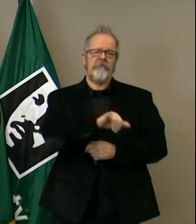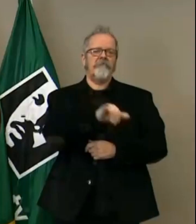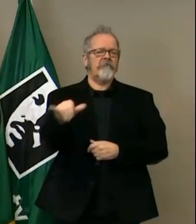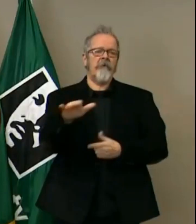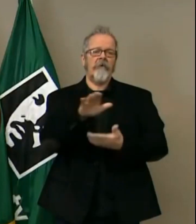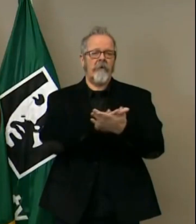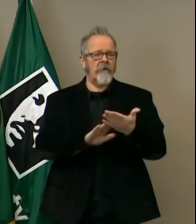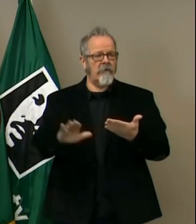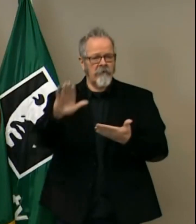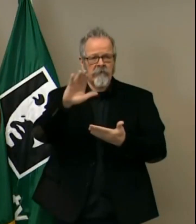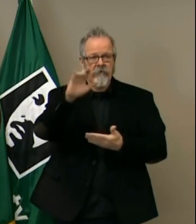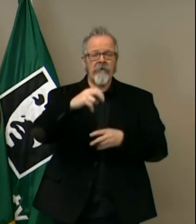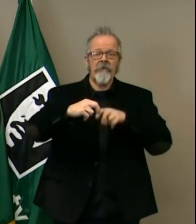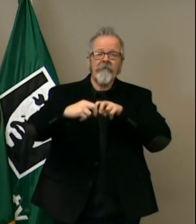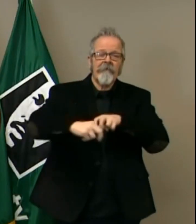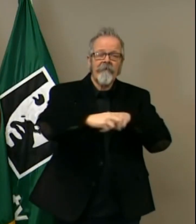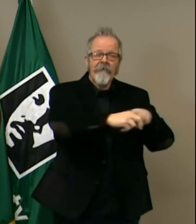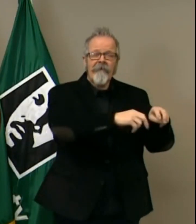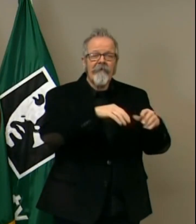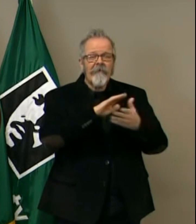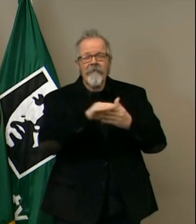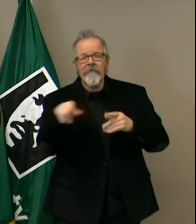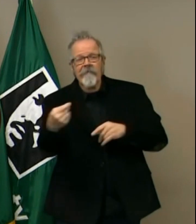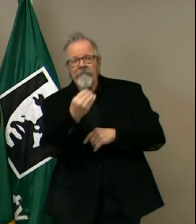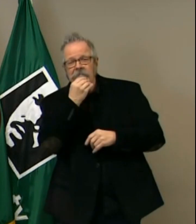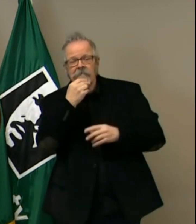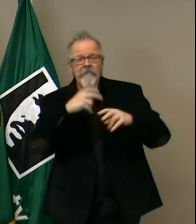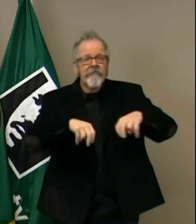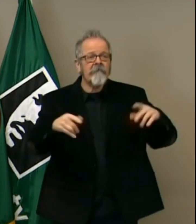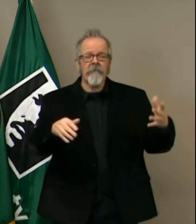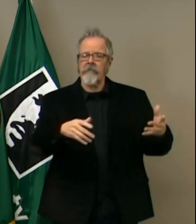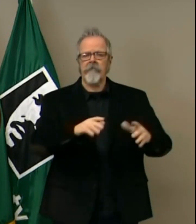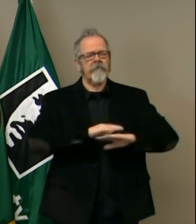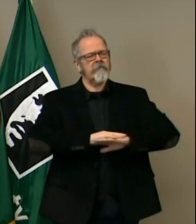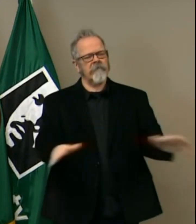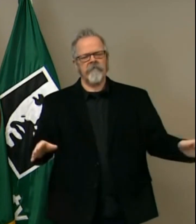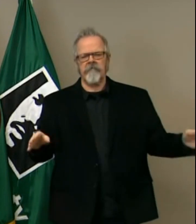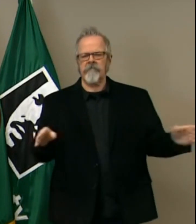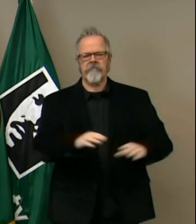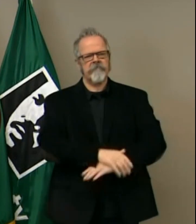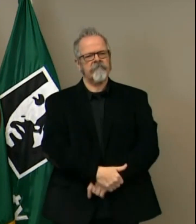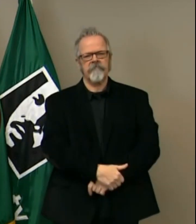as grab and go or in your room dining the ban will not apply obviously to